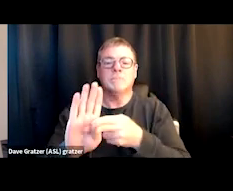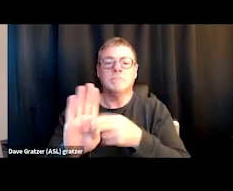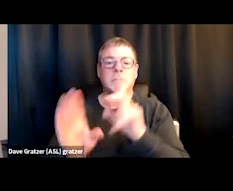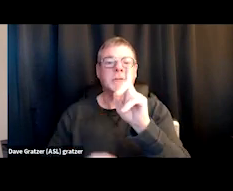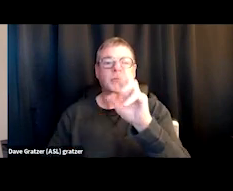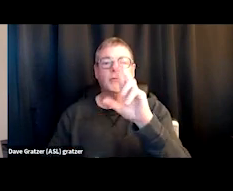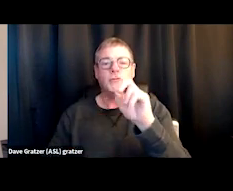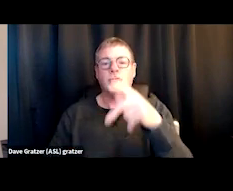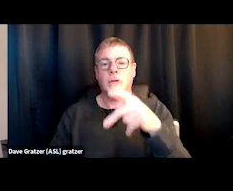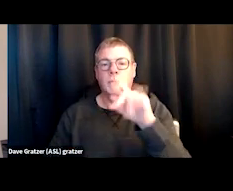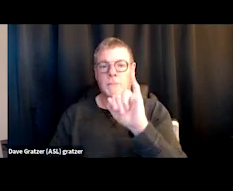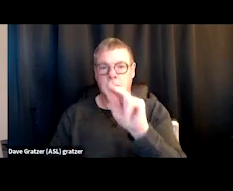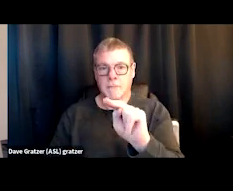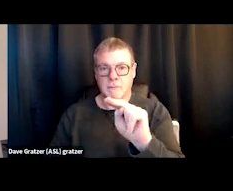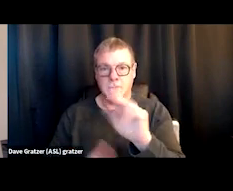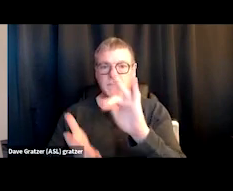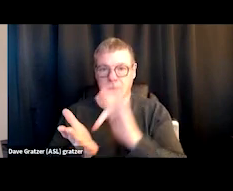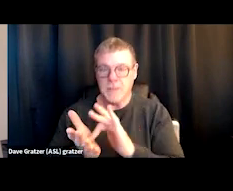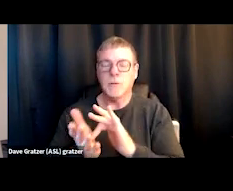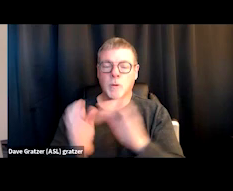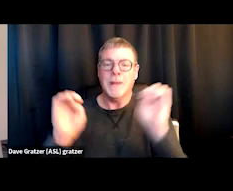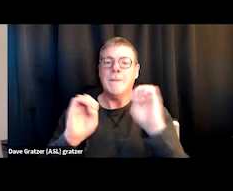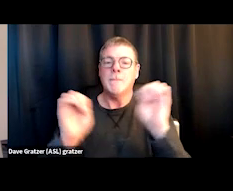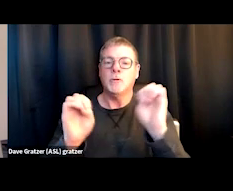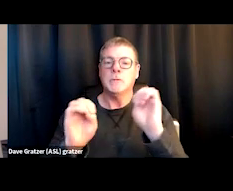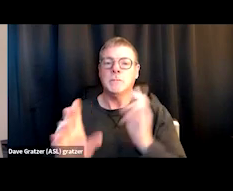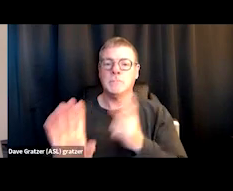And so, we opened kind of an emergency drop-in day center